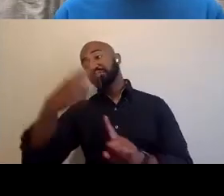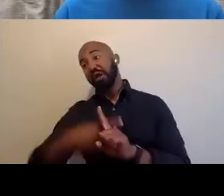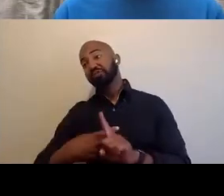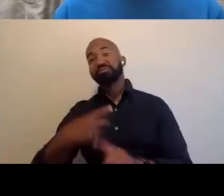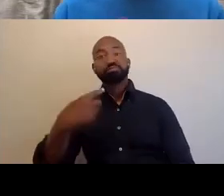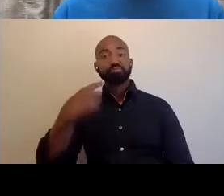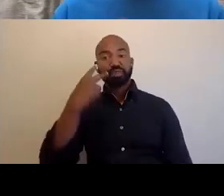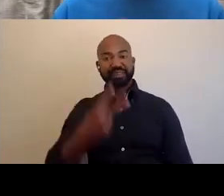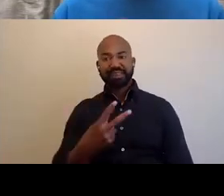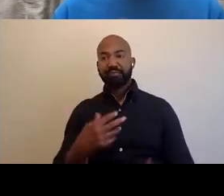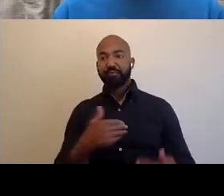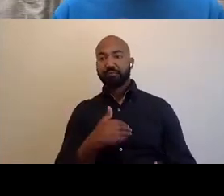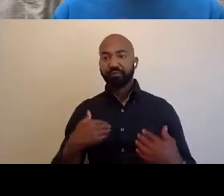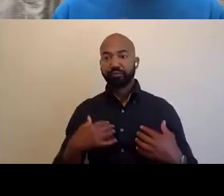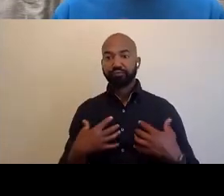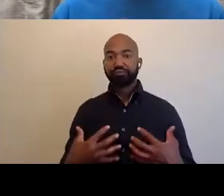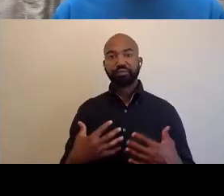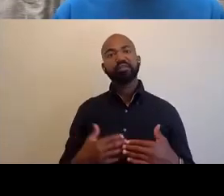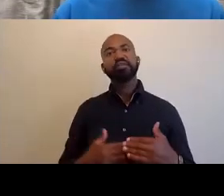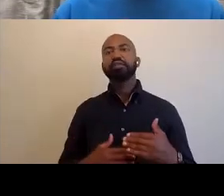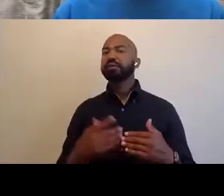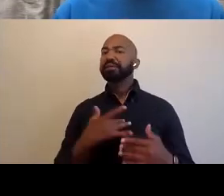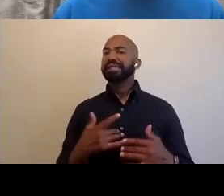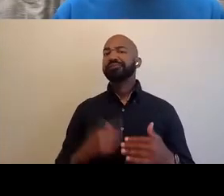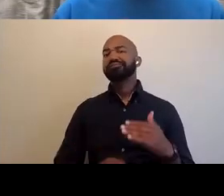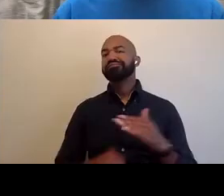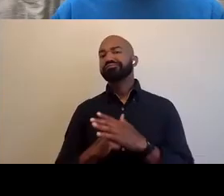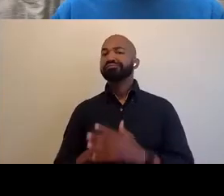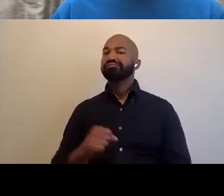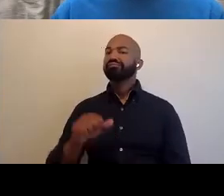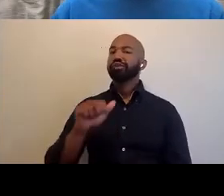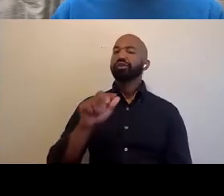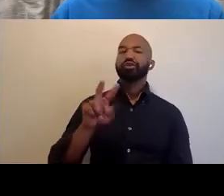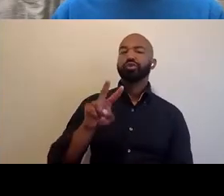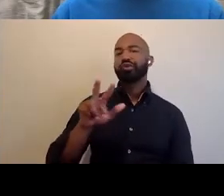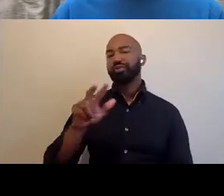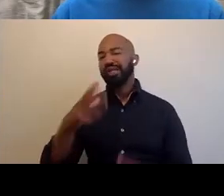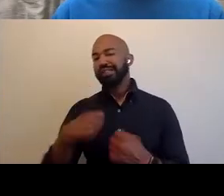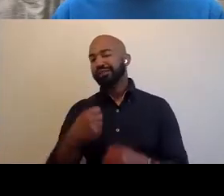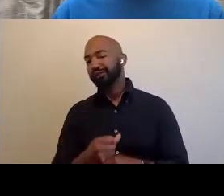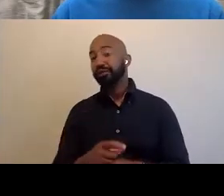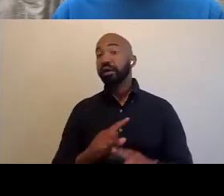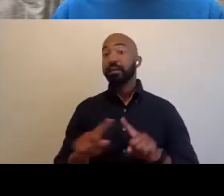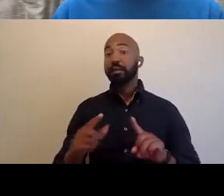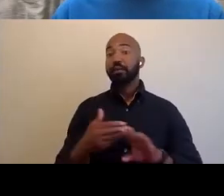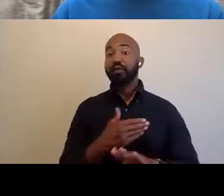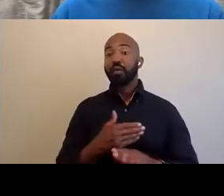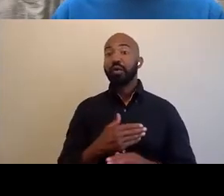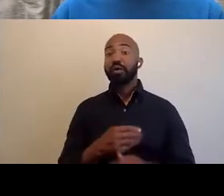Now a lot of our surgeons, before doing augmentation of breasts, they like to have people on hormone replacement therapy